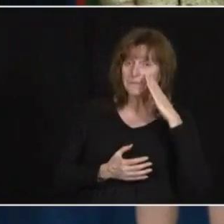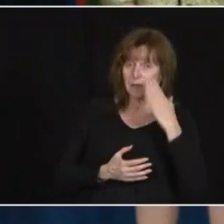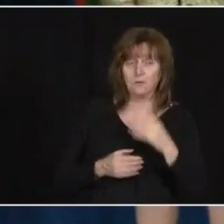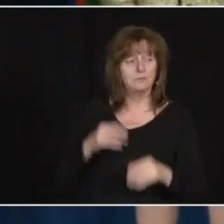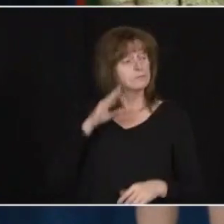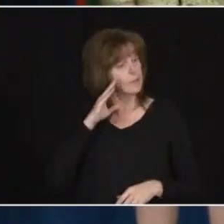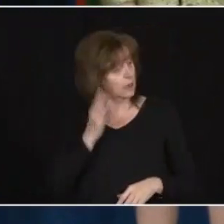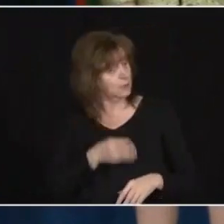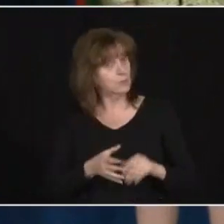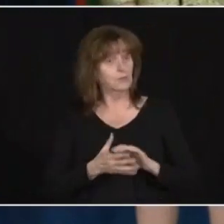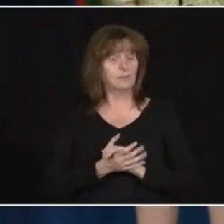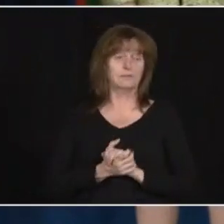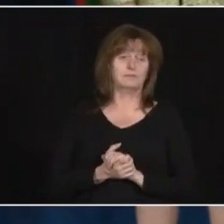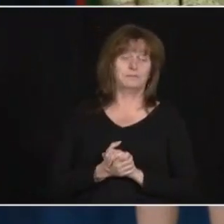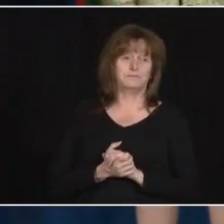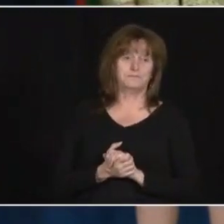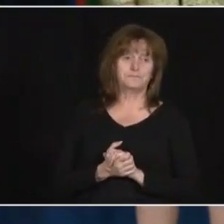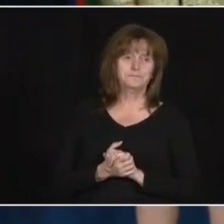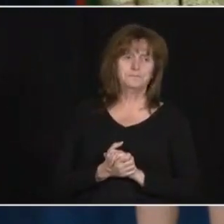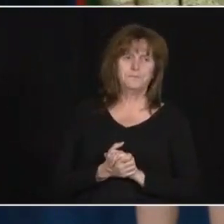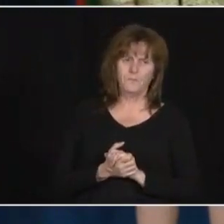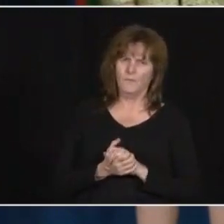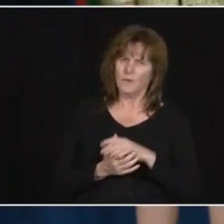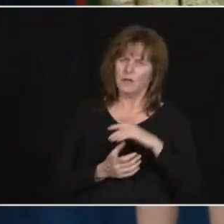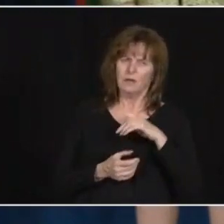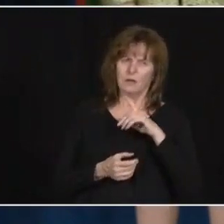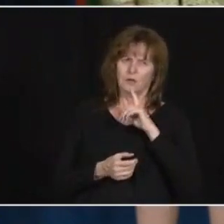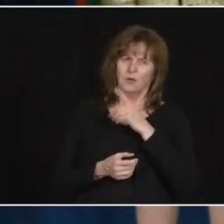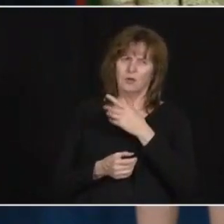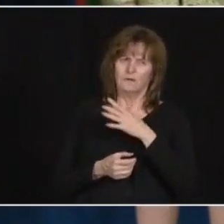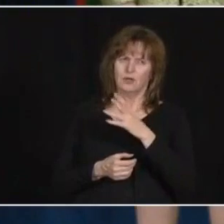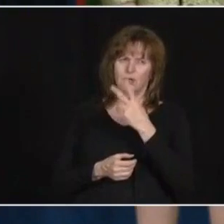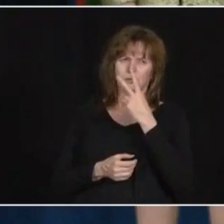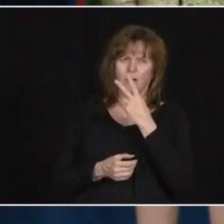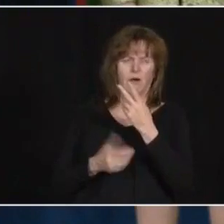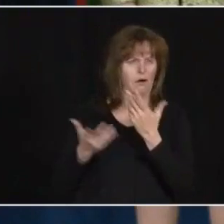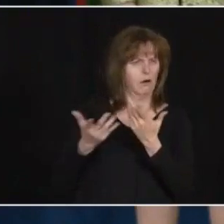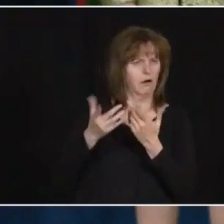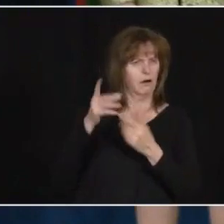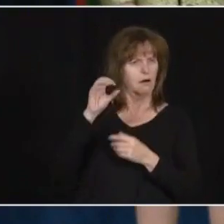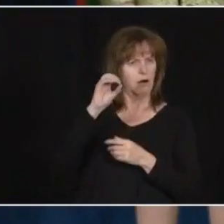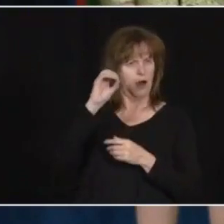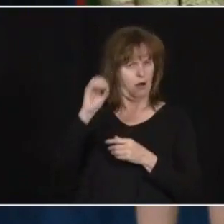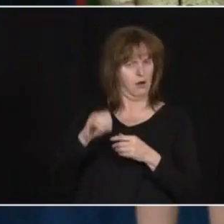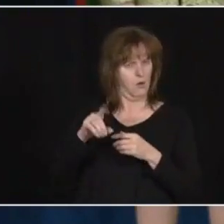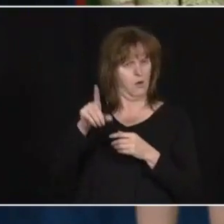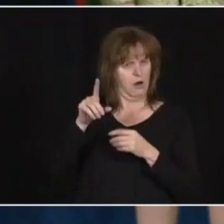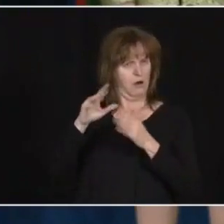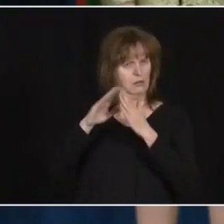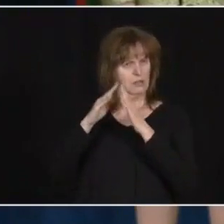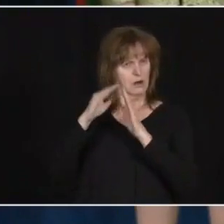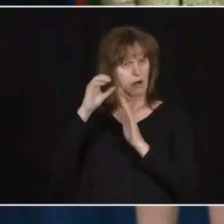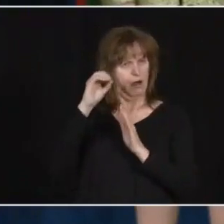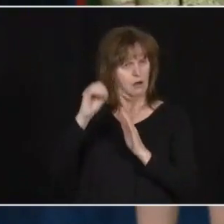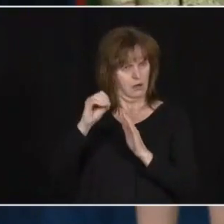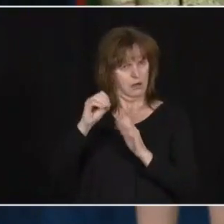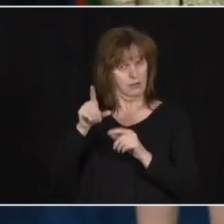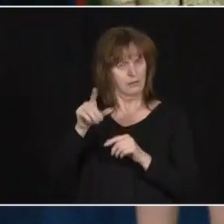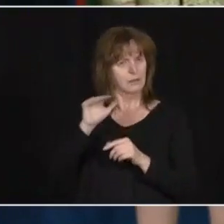Hi, premier. I'm sure you've seen the news out of Ottawa that the city had asked its